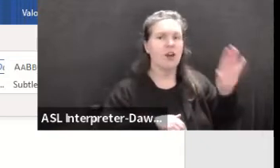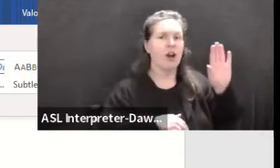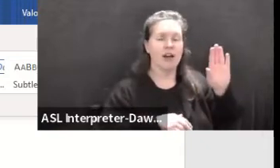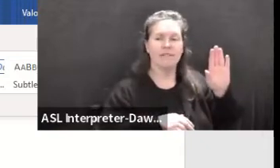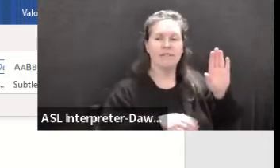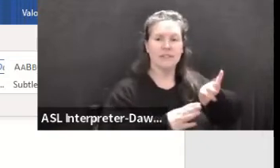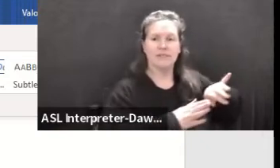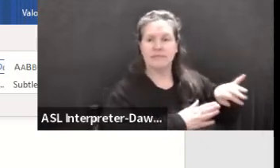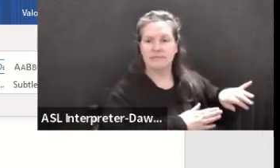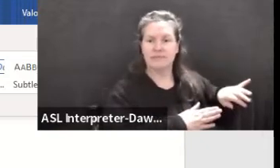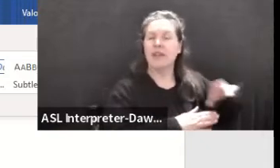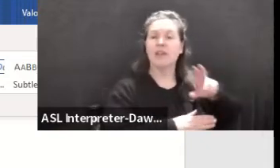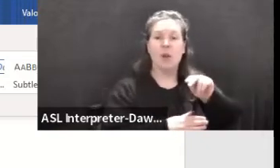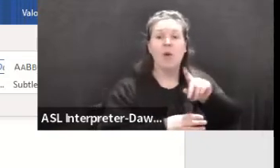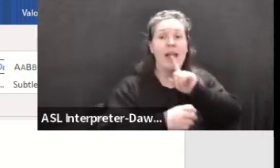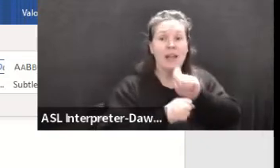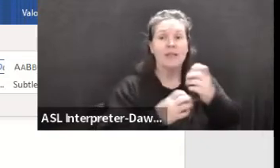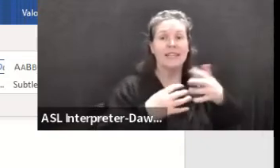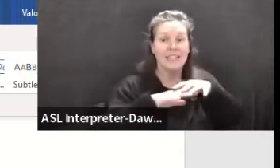but actually integrate into daily lives.